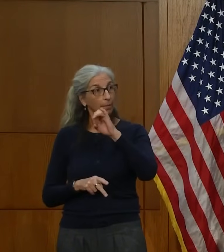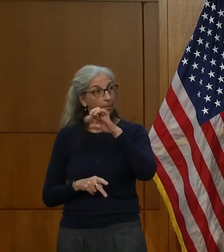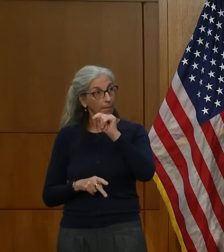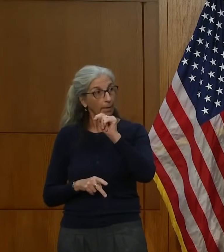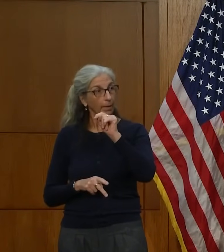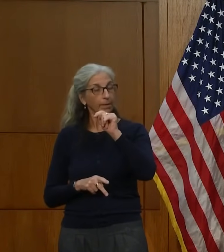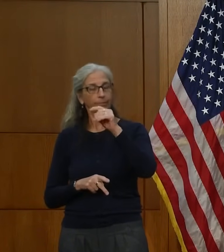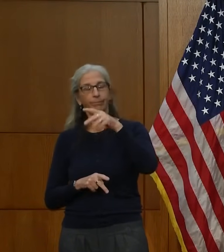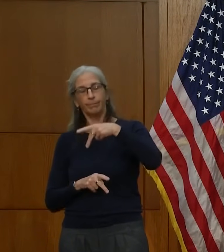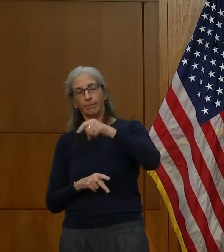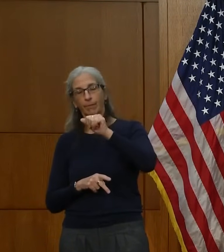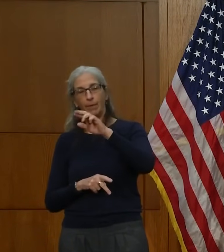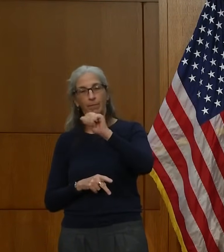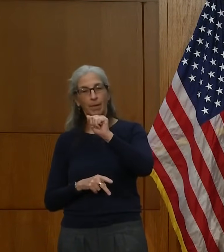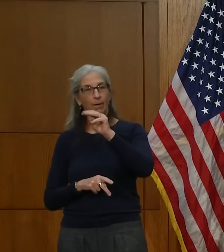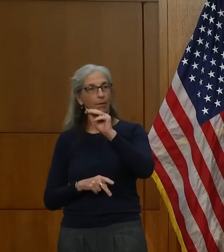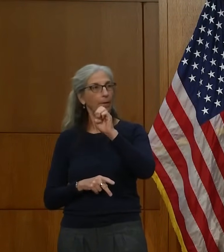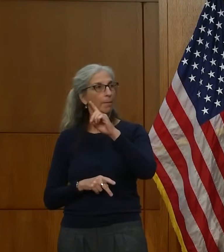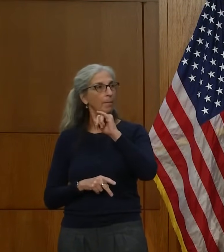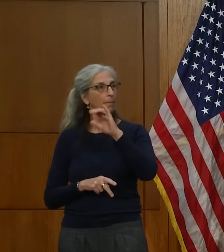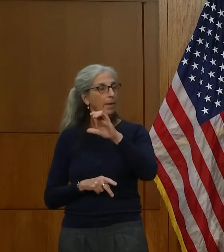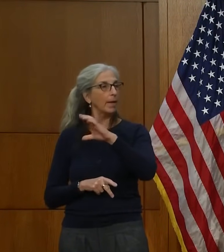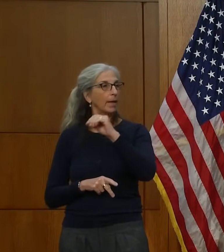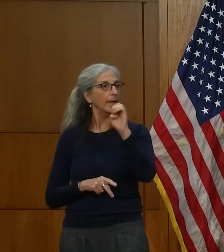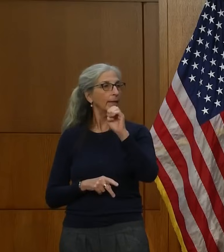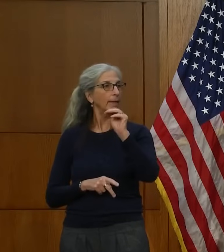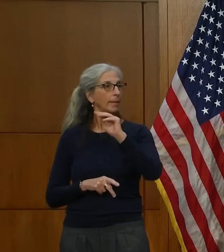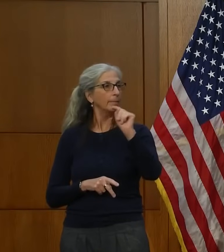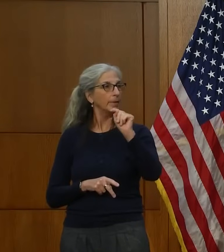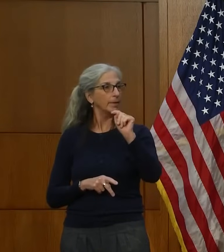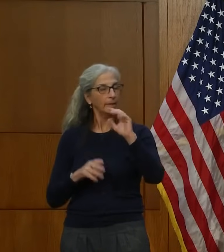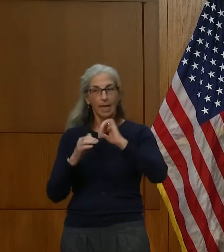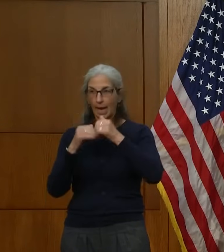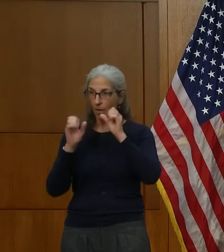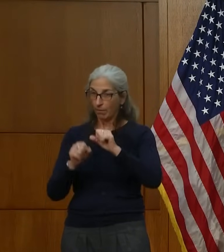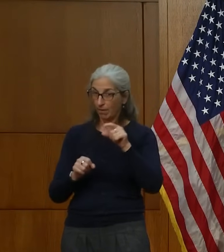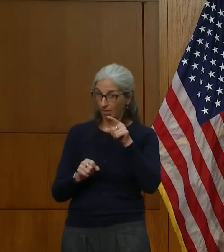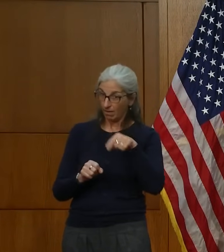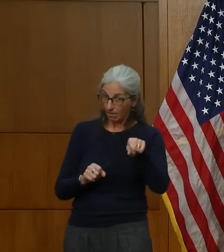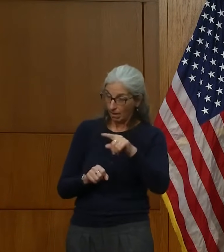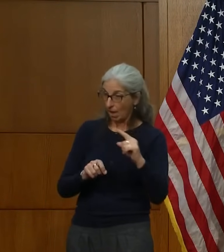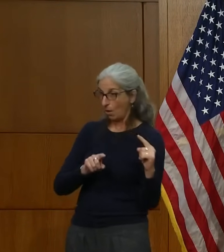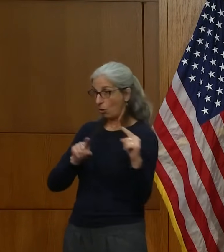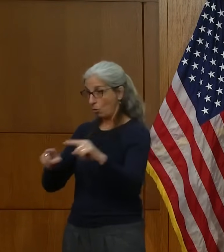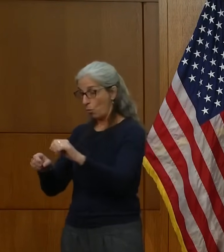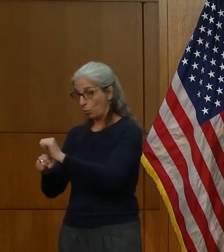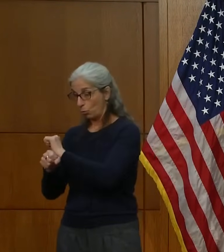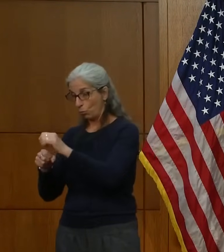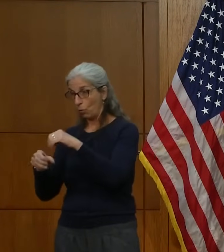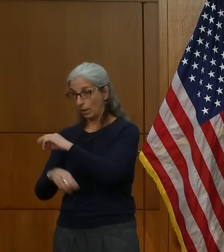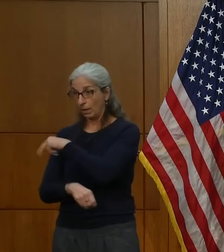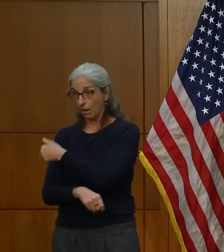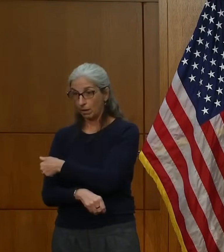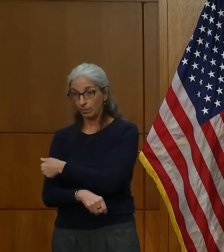CONVERT PRE HOSPITAL FOLKS. PARAMEDICS MTS UNDER THE DIRECTION OF REGISTERED NURSES,